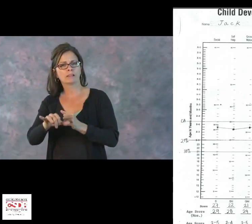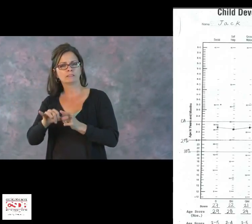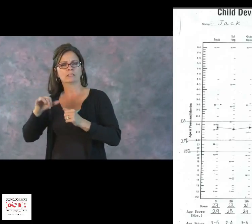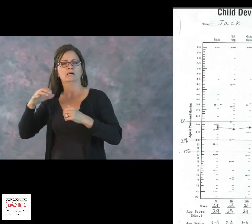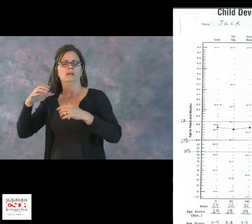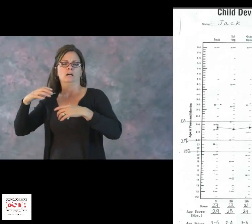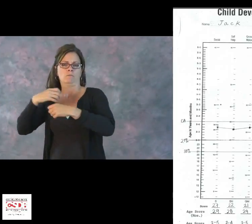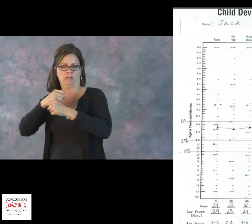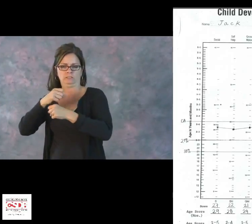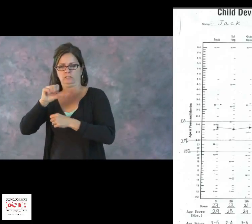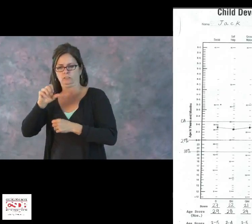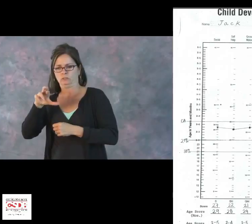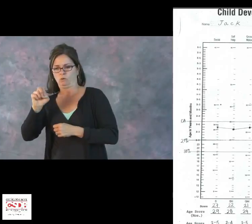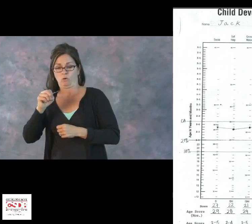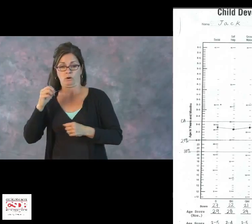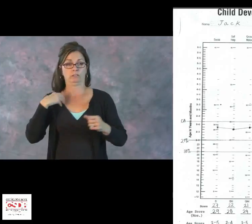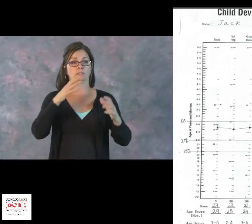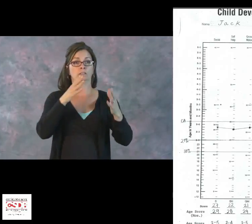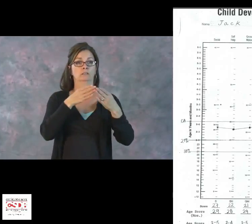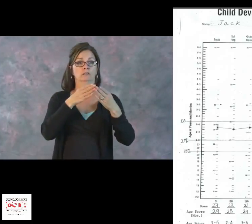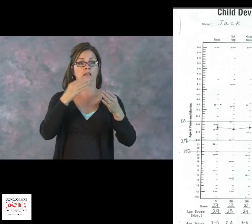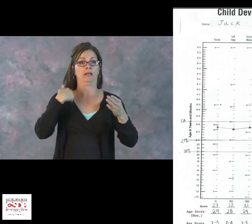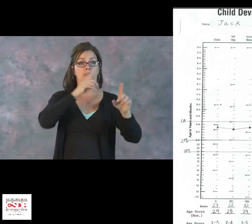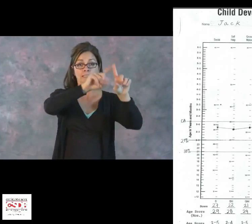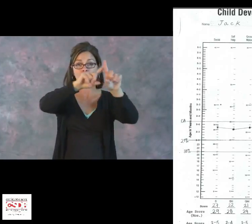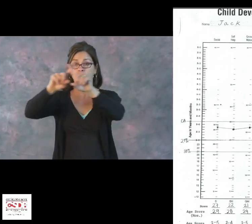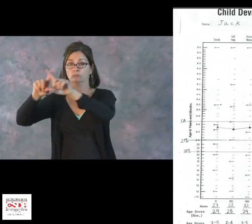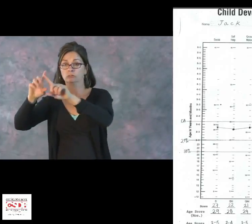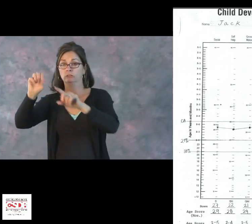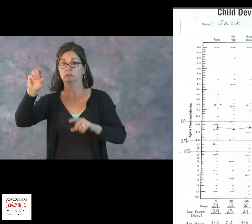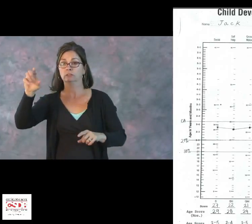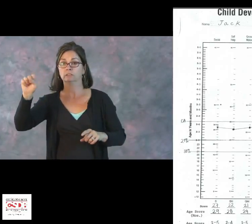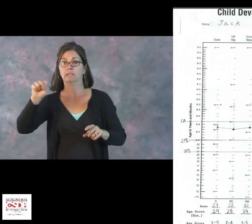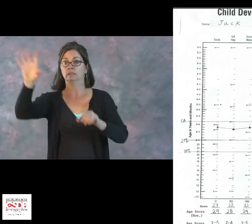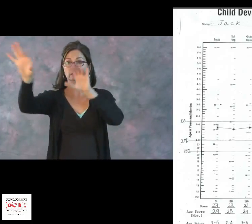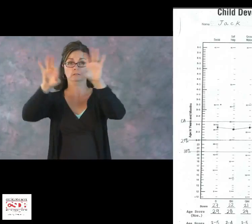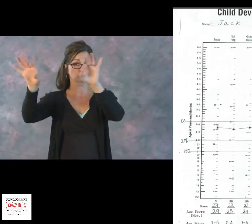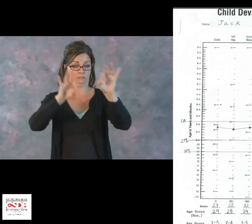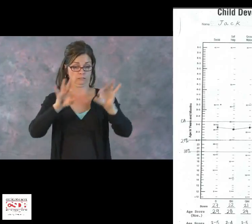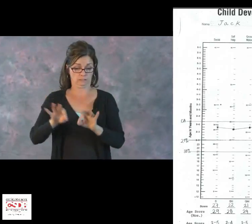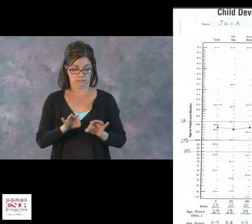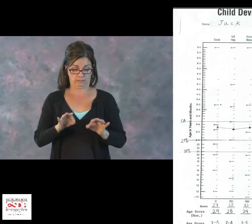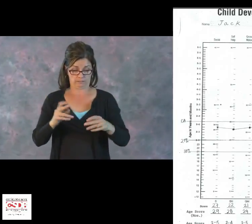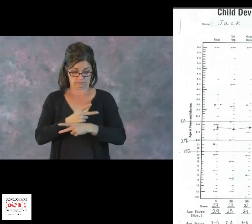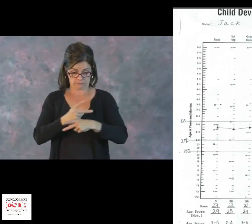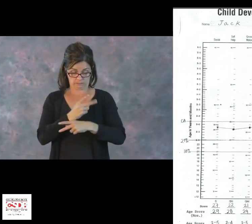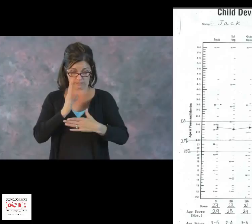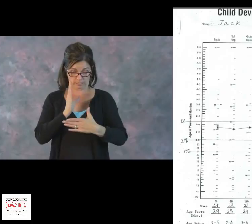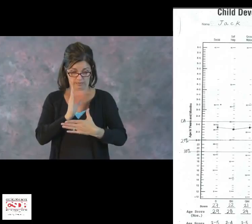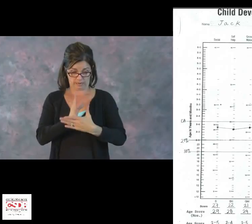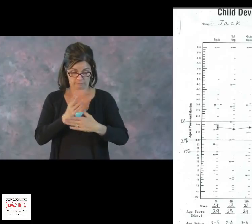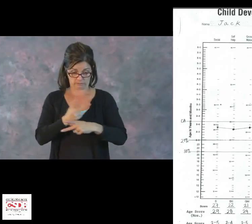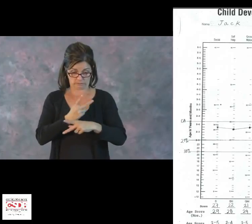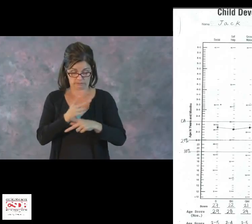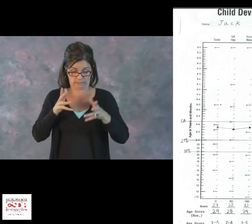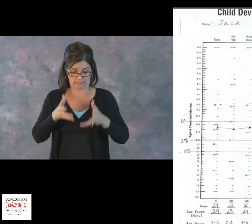where you're taking selected items from the various subscales, averaging them together to get a single age level.